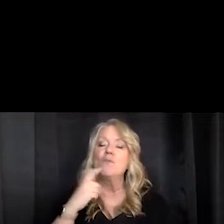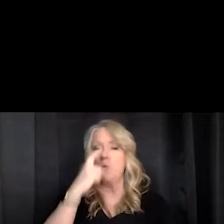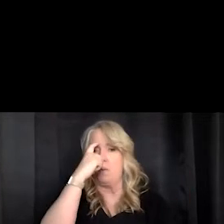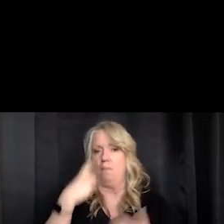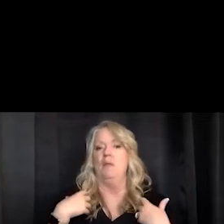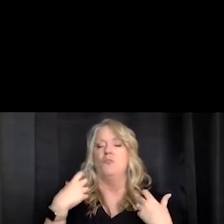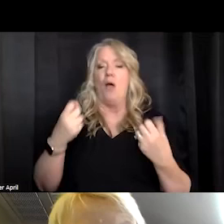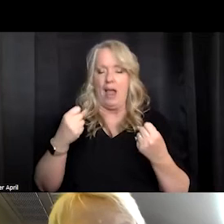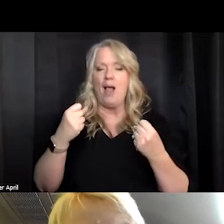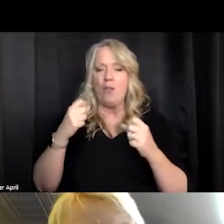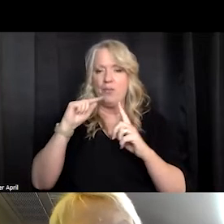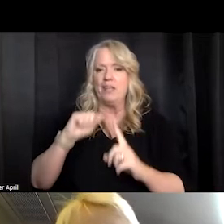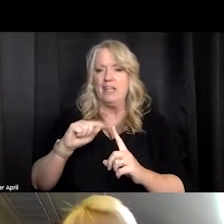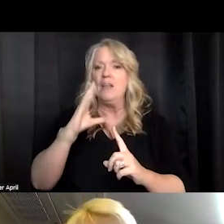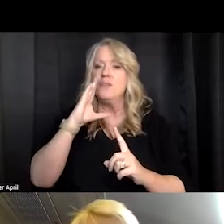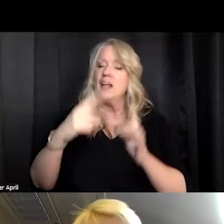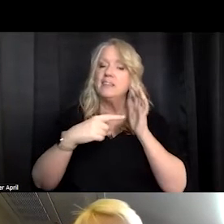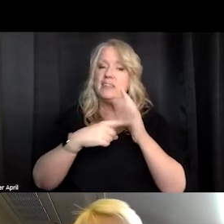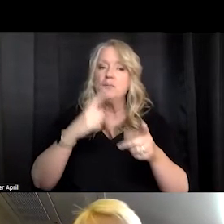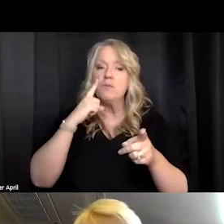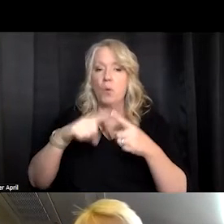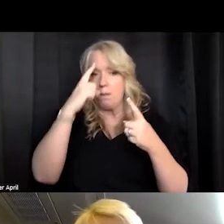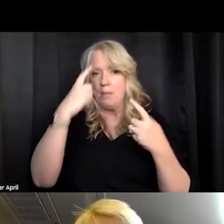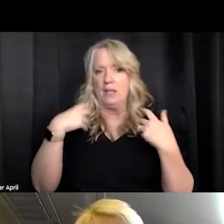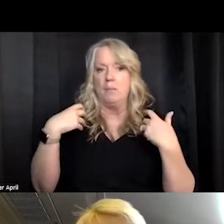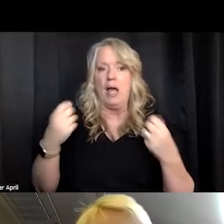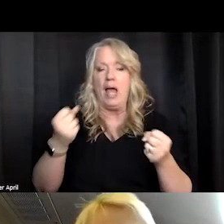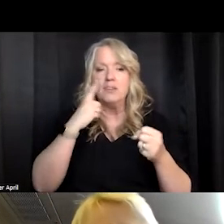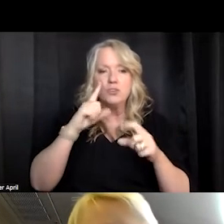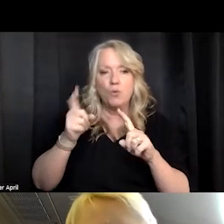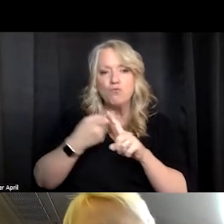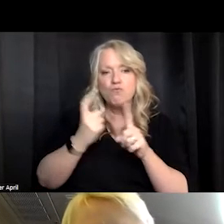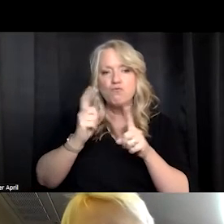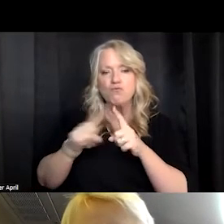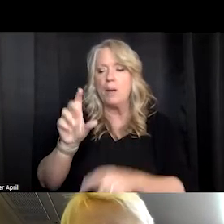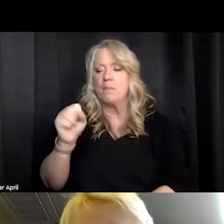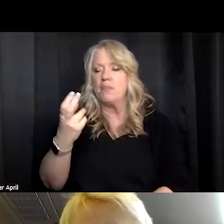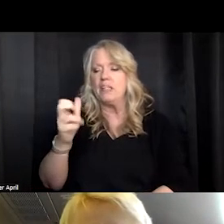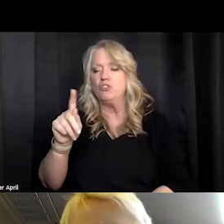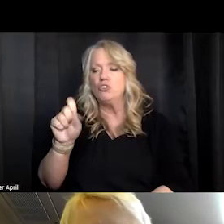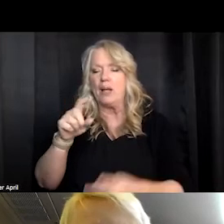I JUST WANT TO SAY THIS IS THE ANNIVERSARY OF THE MENTAL HEALTH BILL. THAT, ITS THE SYMBOL OF